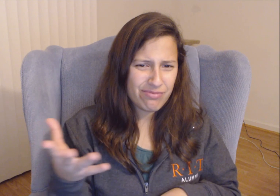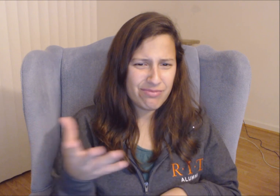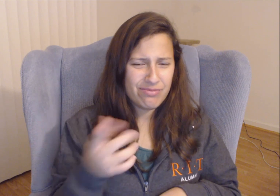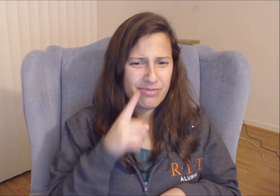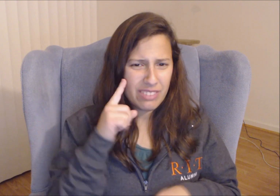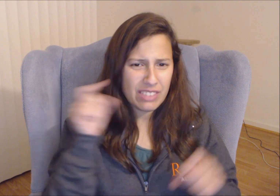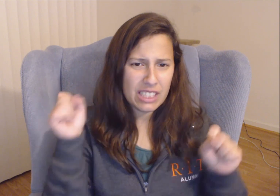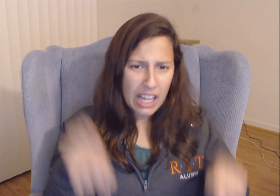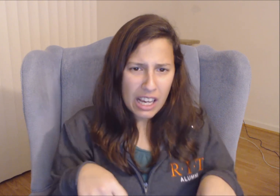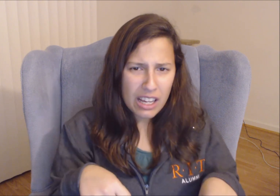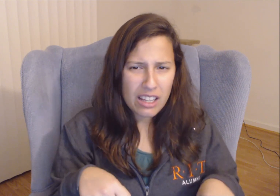Deaf can!